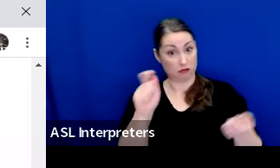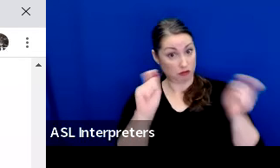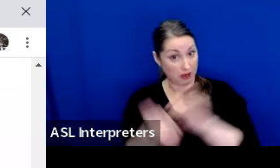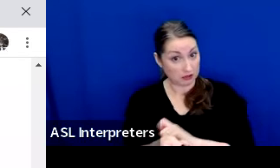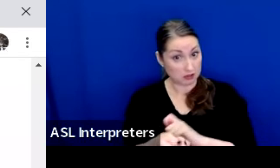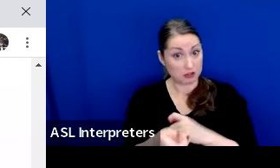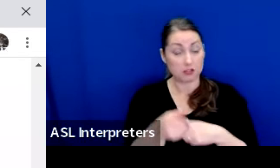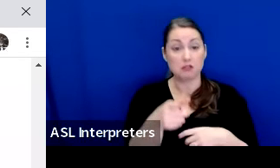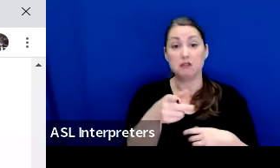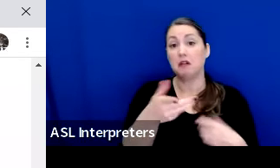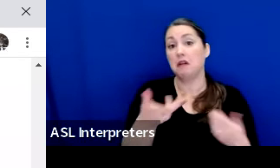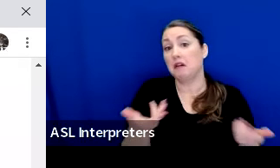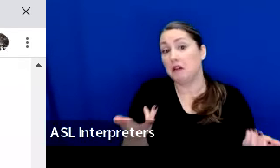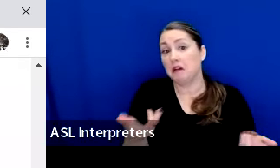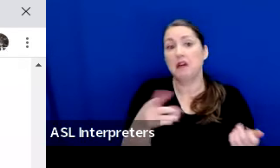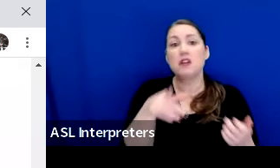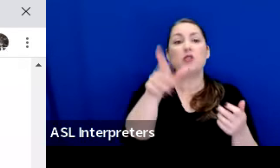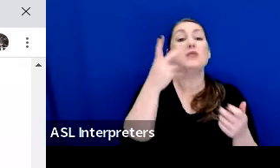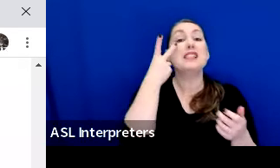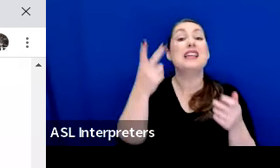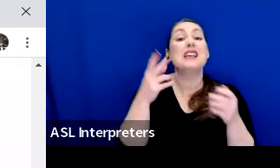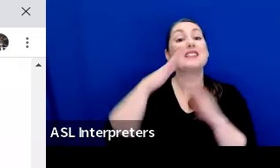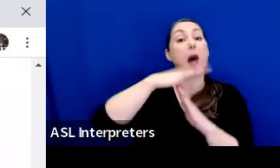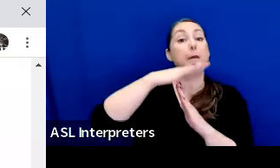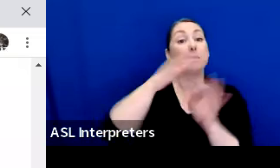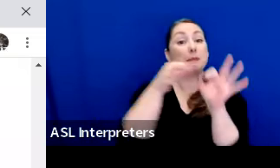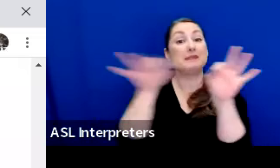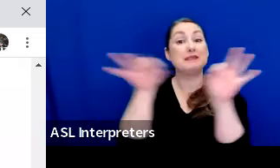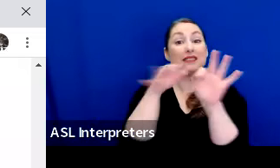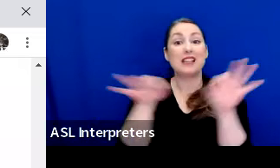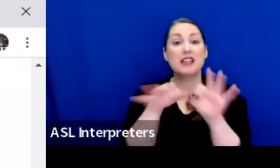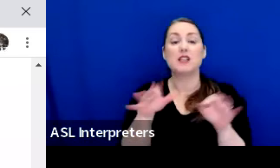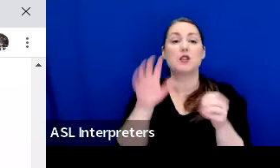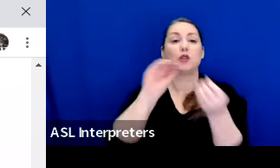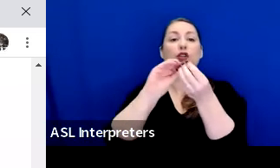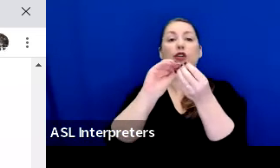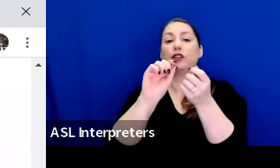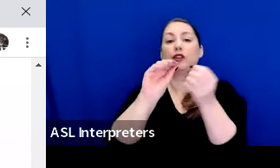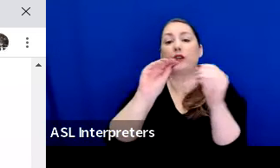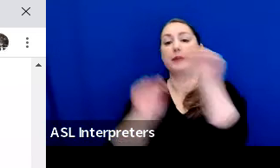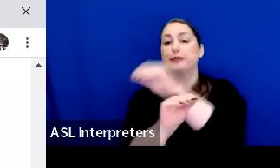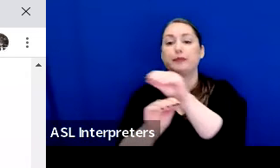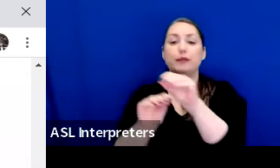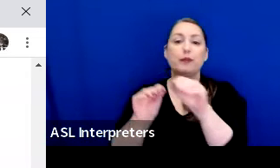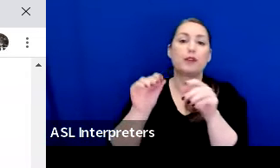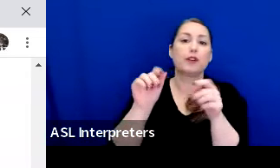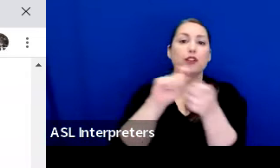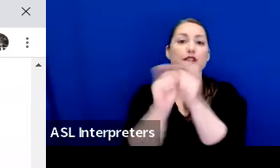your constituency, the proportion of voters who prefer the Fresno Democratic candidate, that's actually really easy.